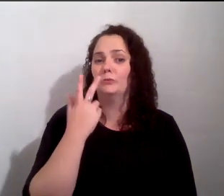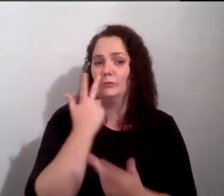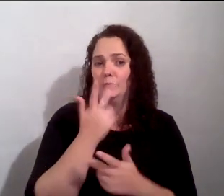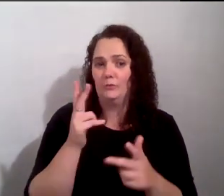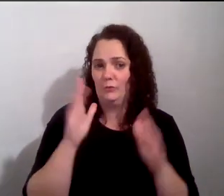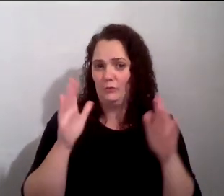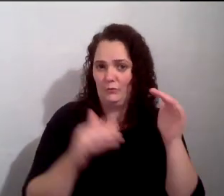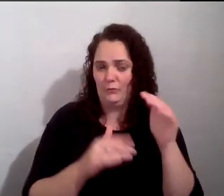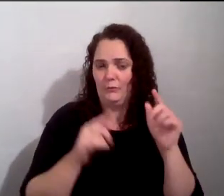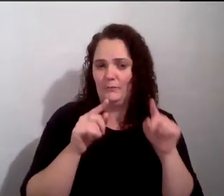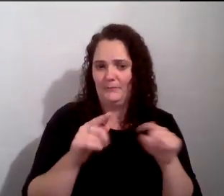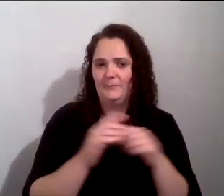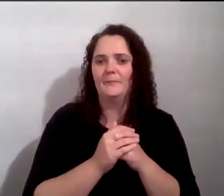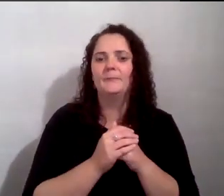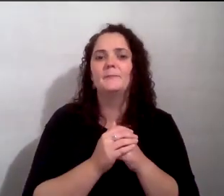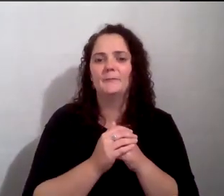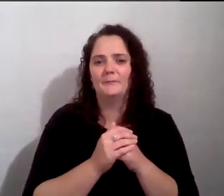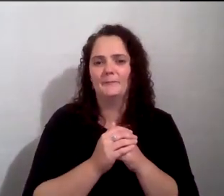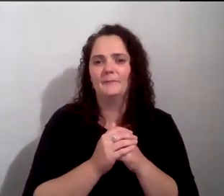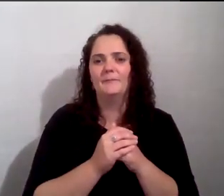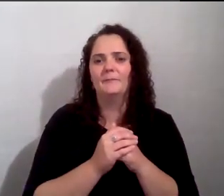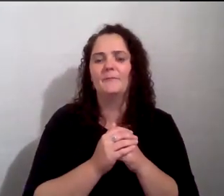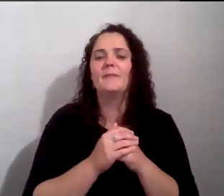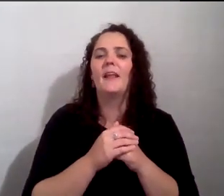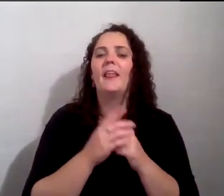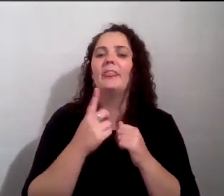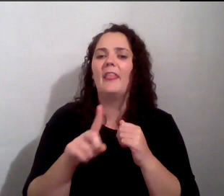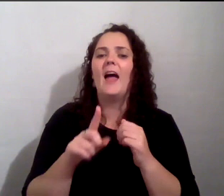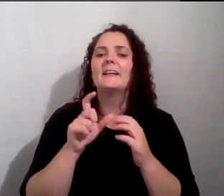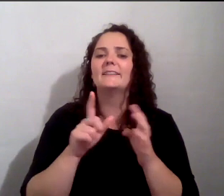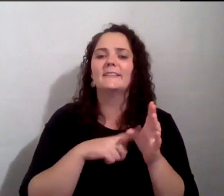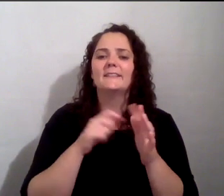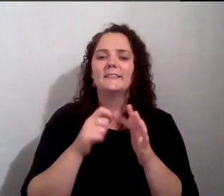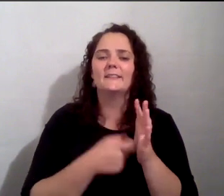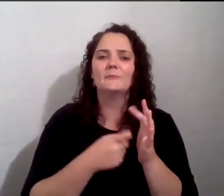The Cypriot of 1940, a portrait of Aegis Gabrielides, a